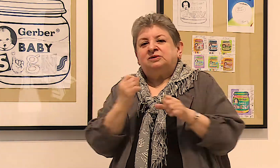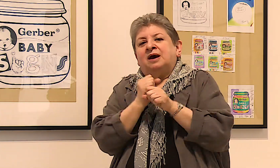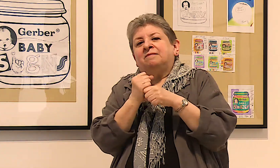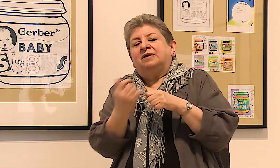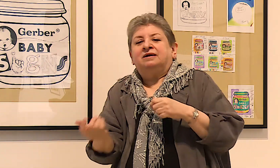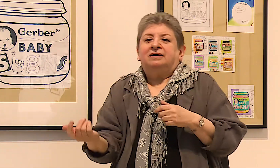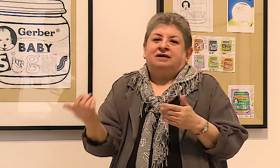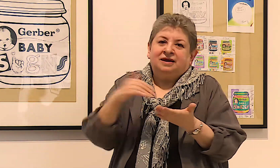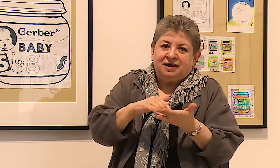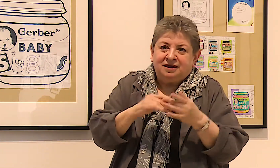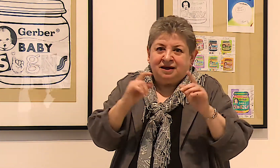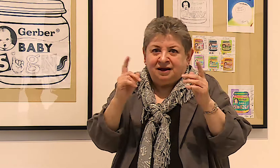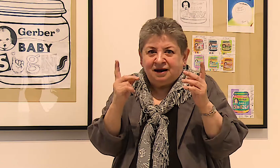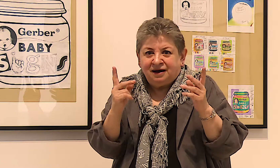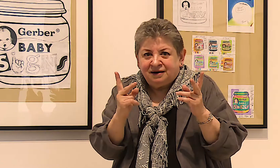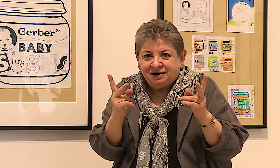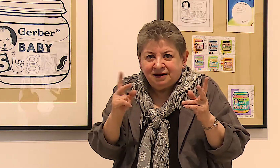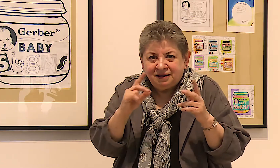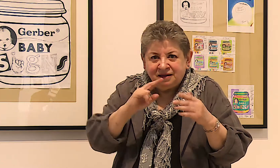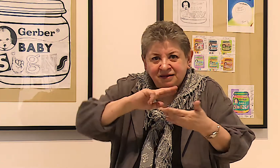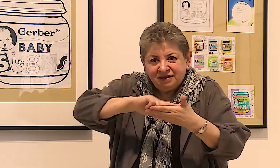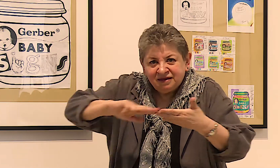to blow it up and make it larger.